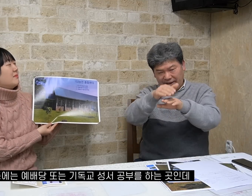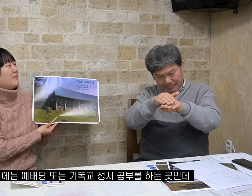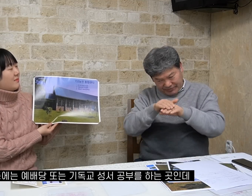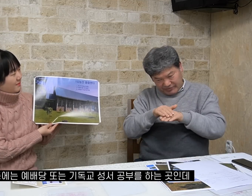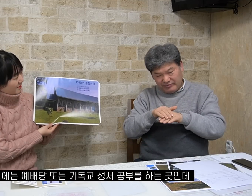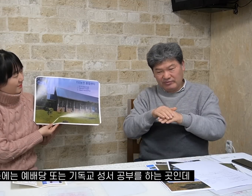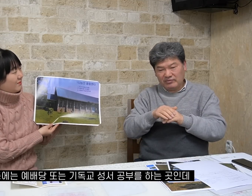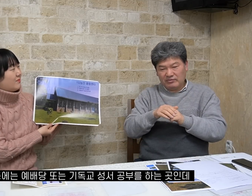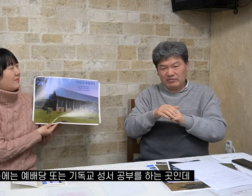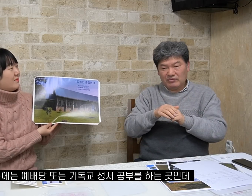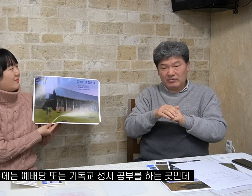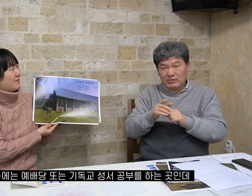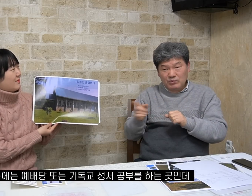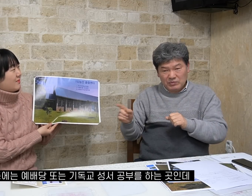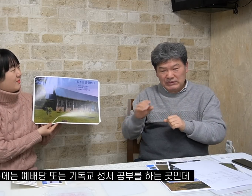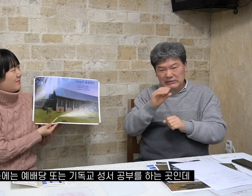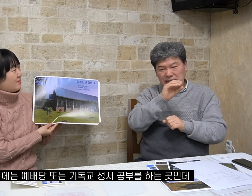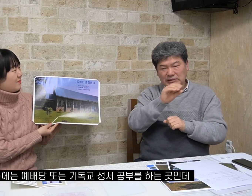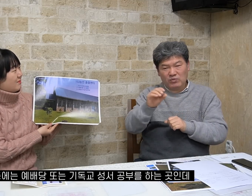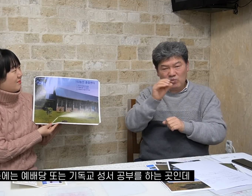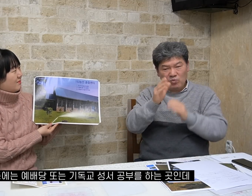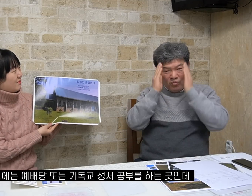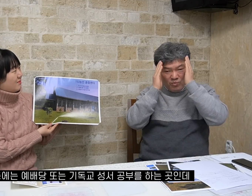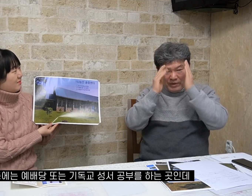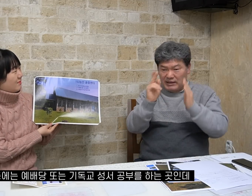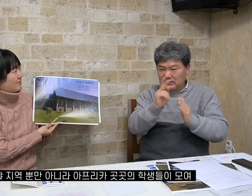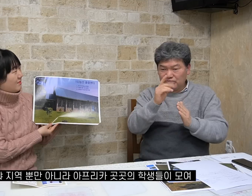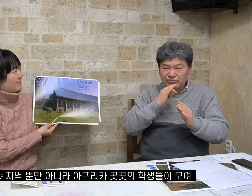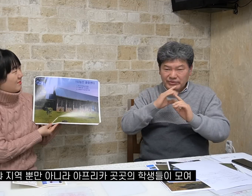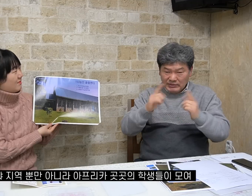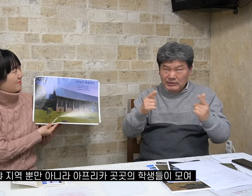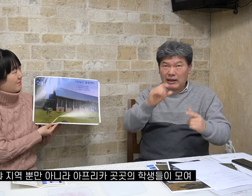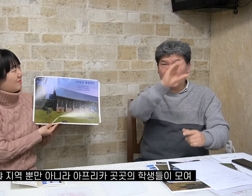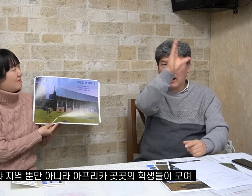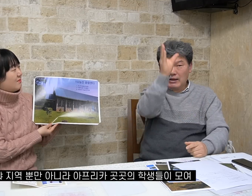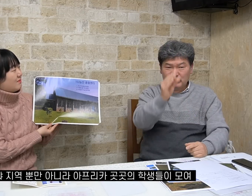On the second floor, there is a chapel or a place to study Christian theology,